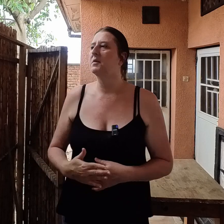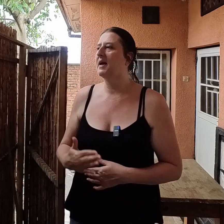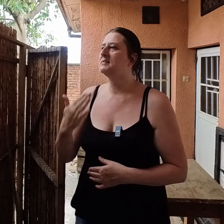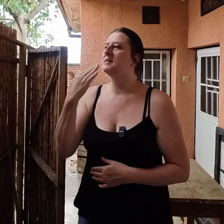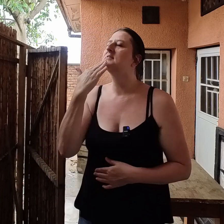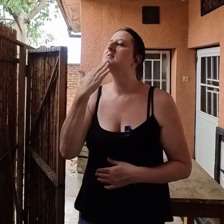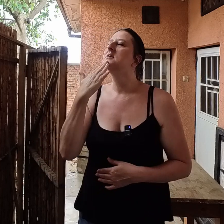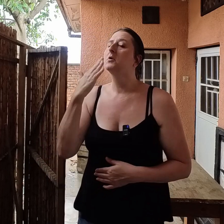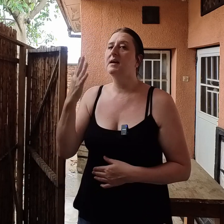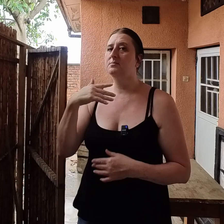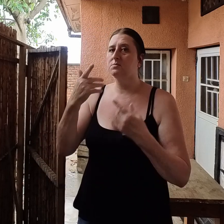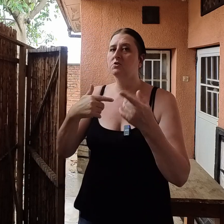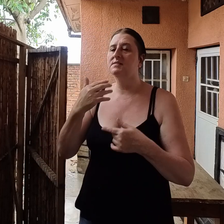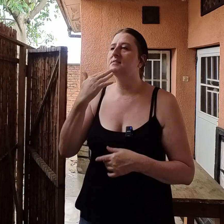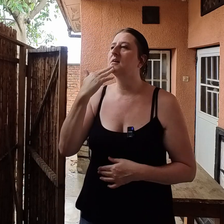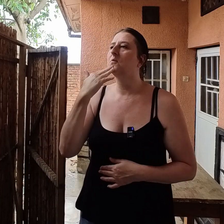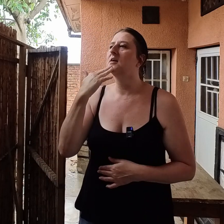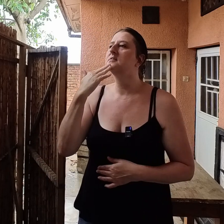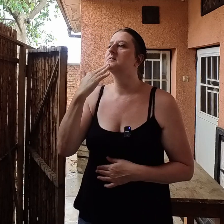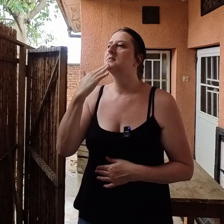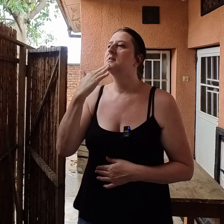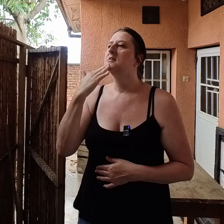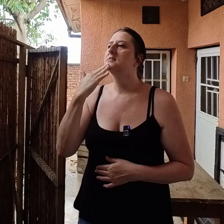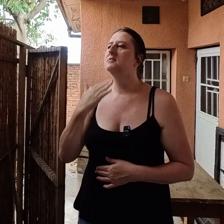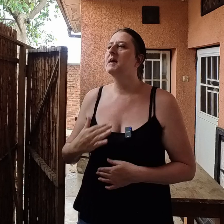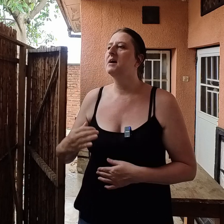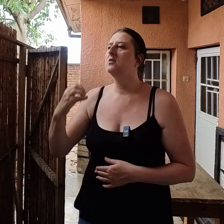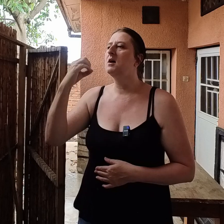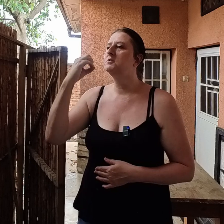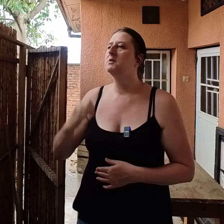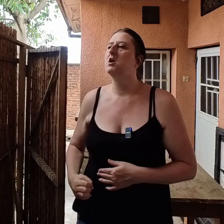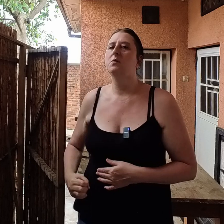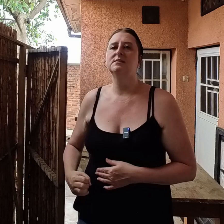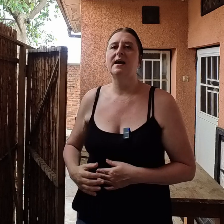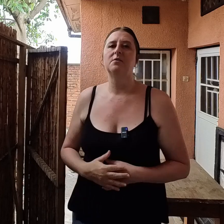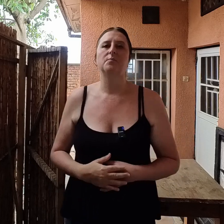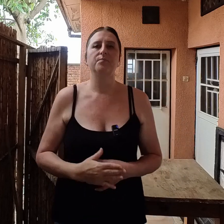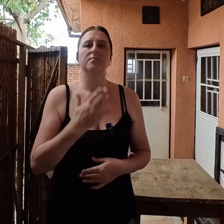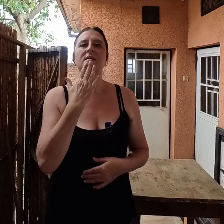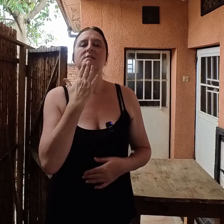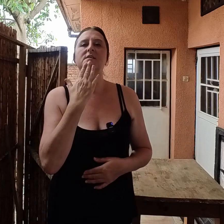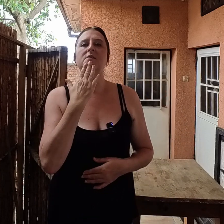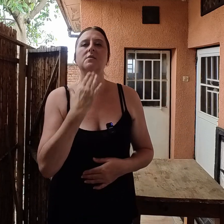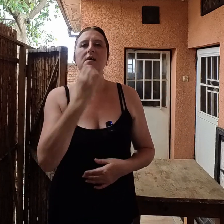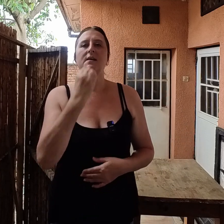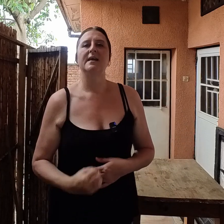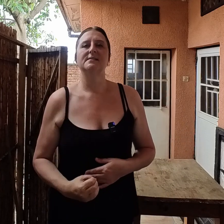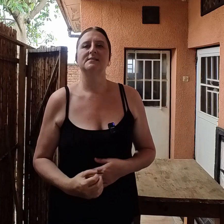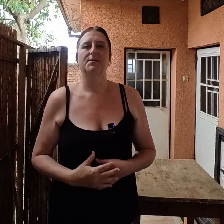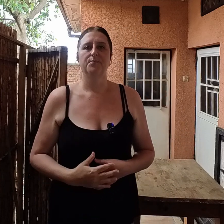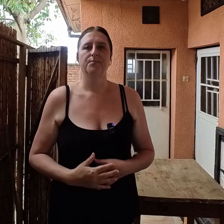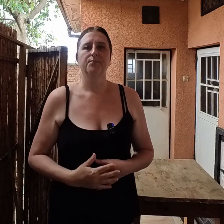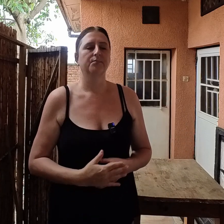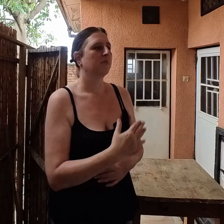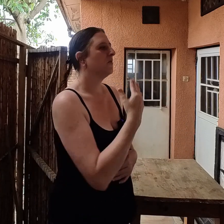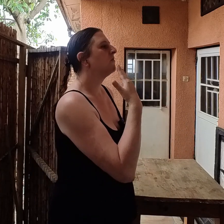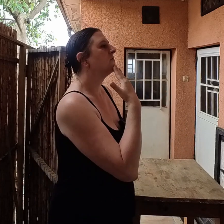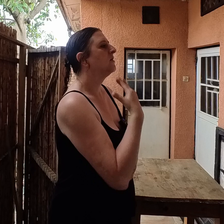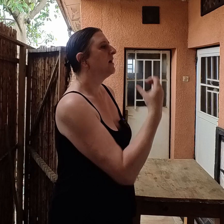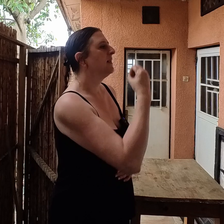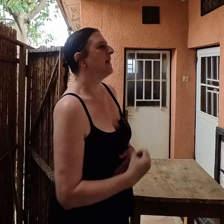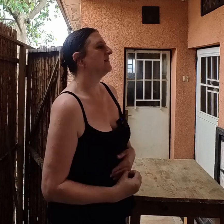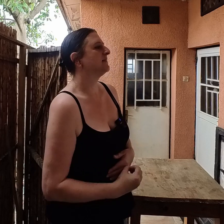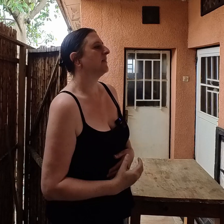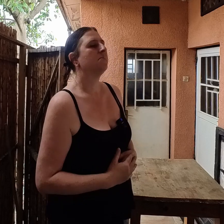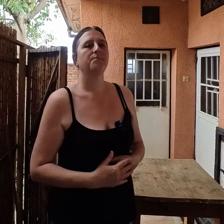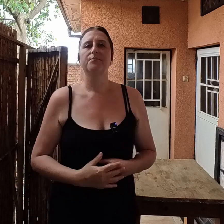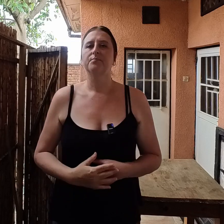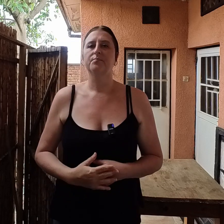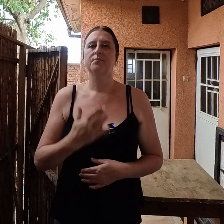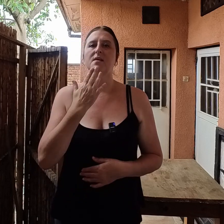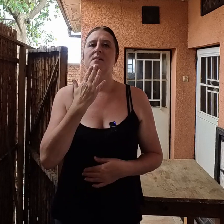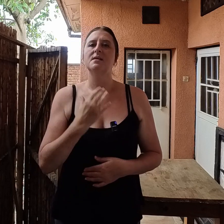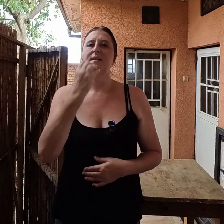complicated. Probably helps to watch it sideways. So, down, up to an O, and down. Nyanza. Or Nyanza.